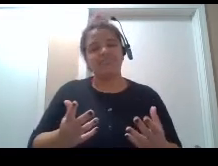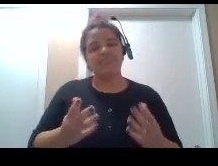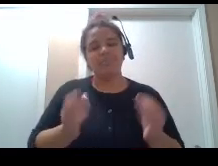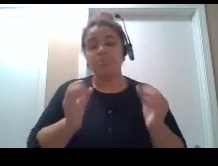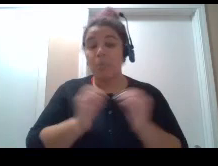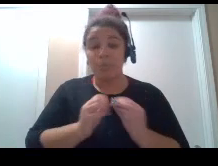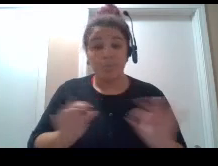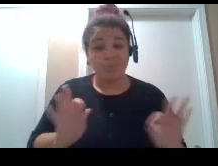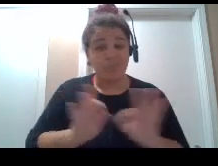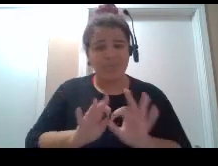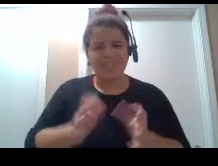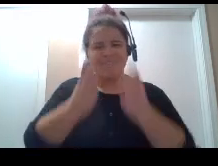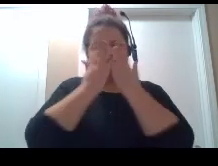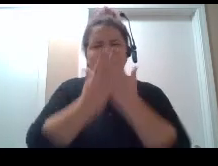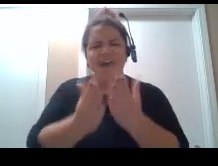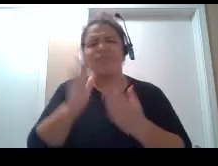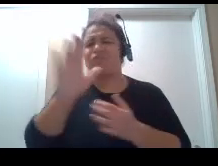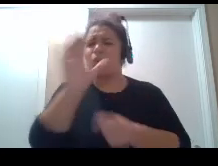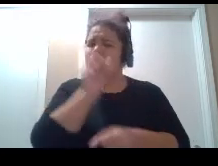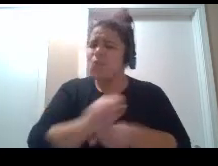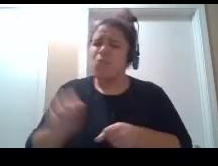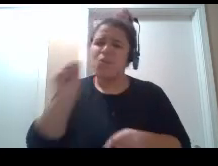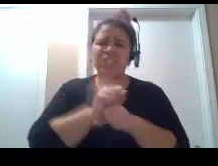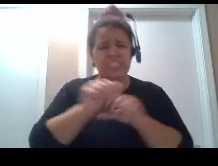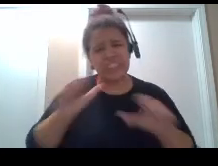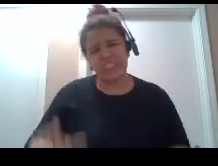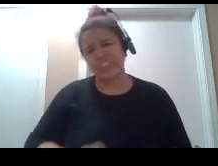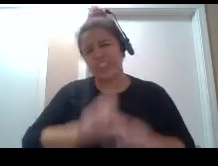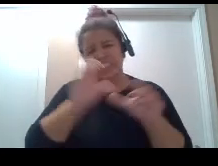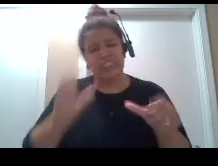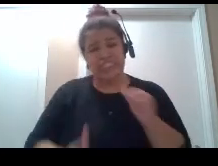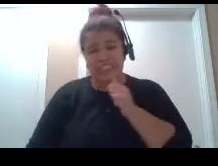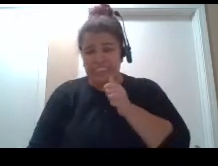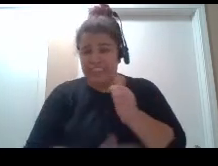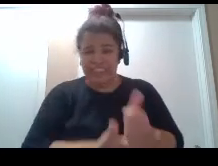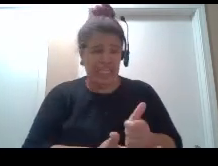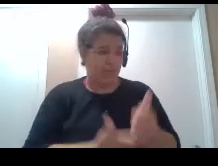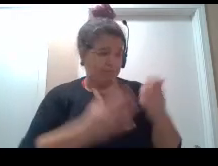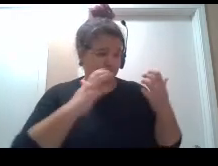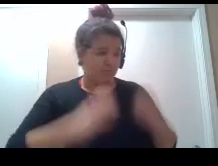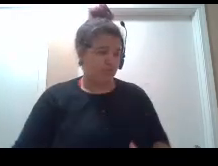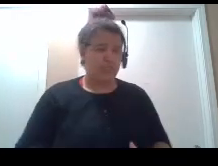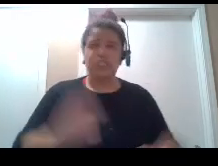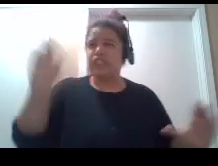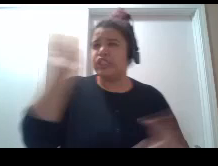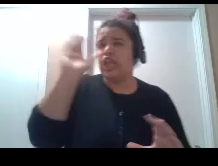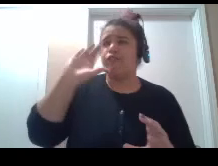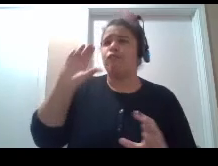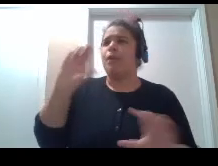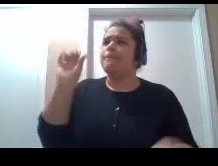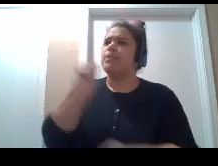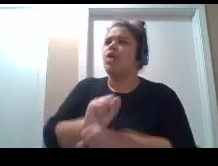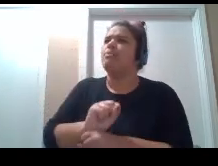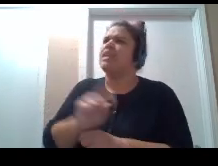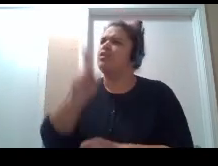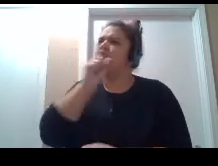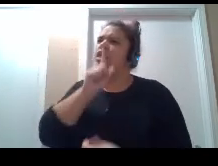for the great and vital work that you do to help OOD job seekers find meaningful employment. You are truly making a difference